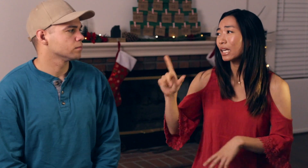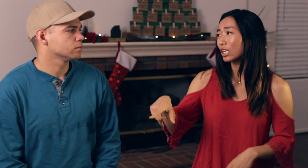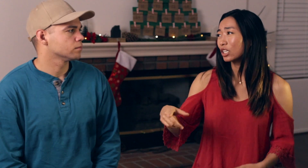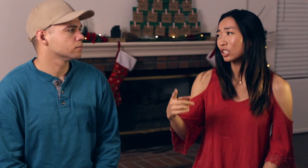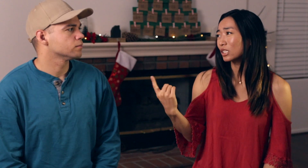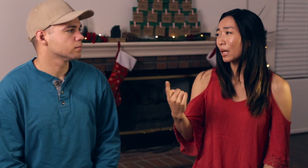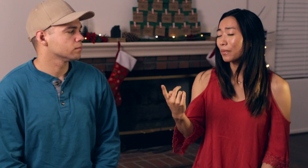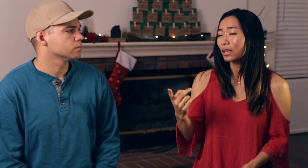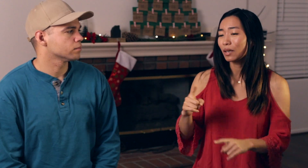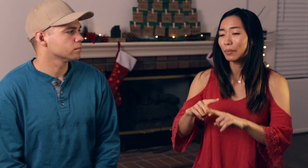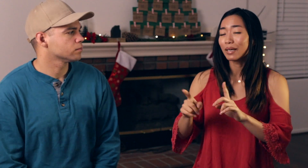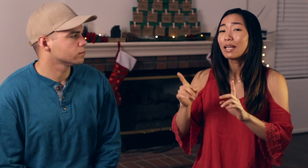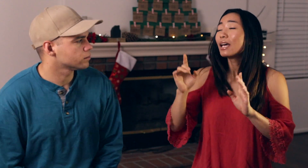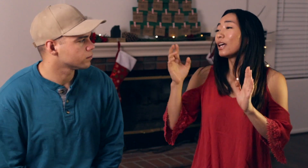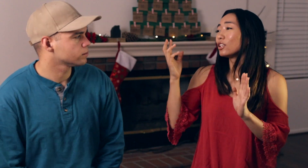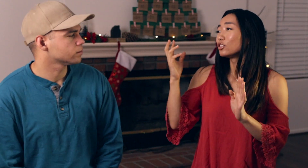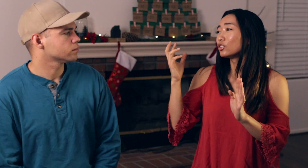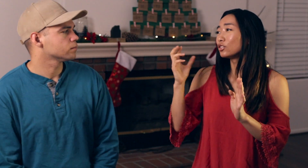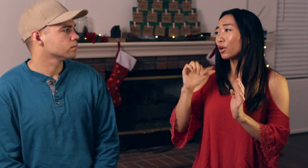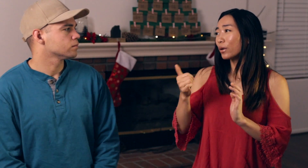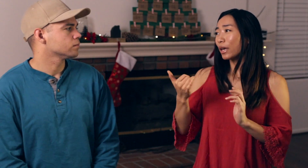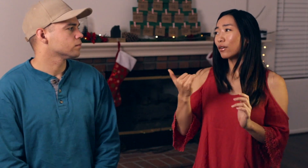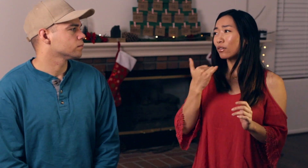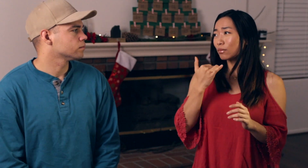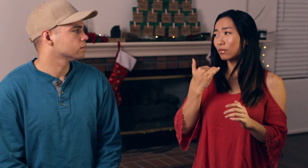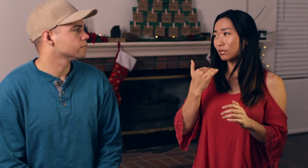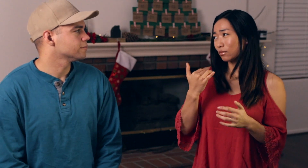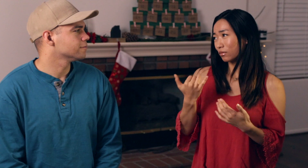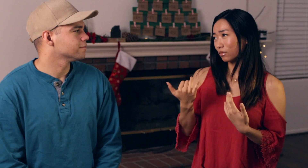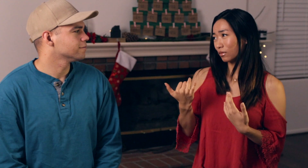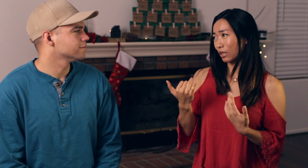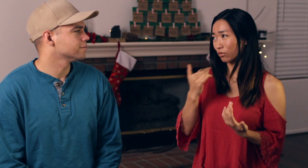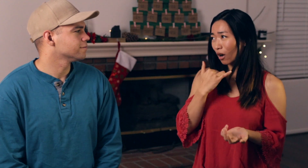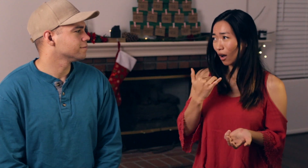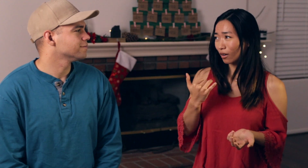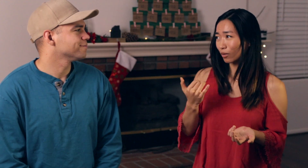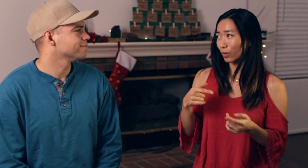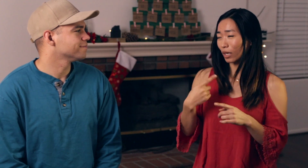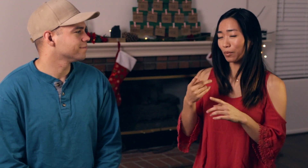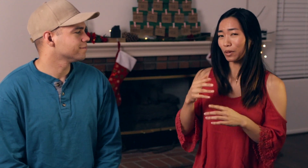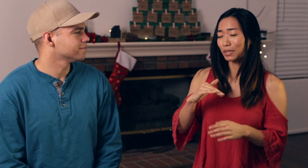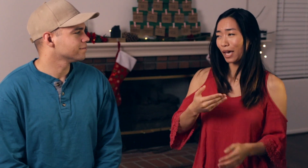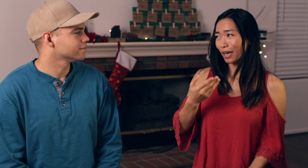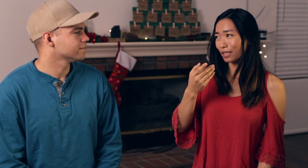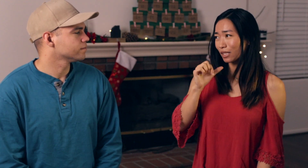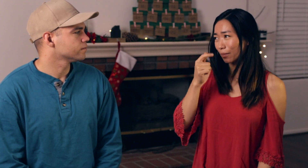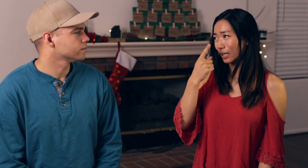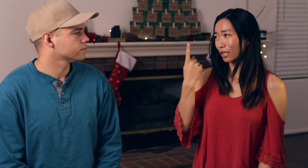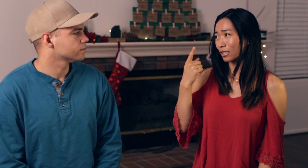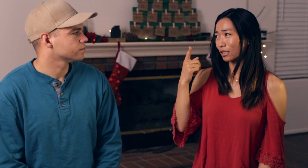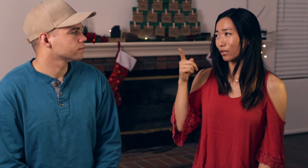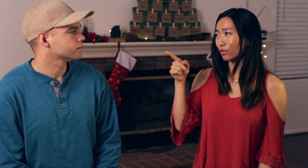later or something but don't get it wrong when I'm upset it's not because of